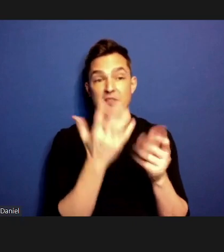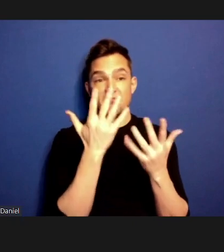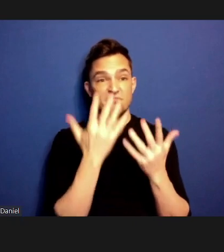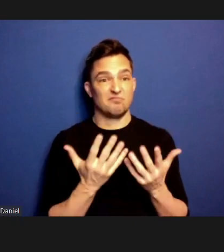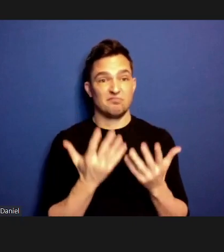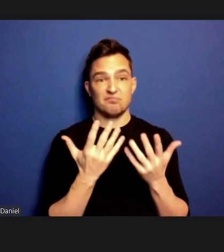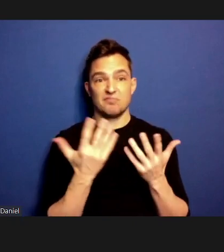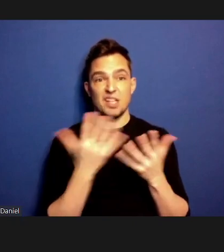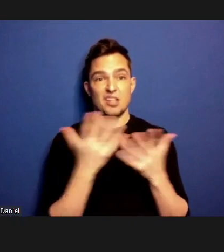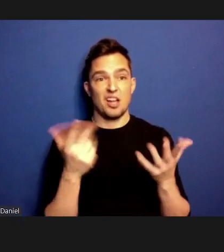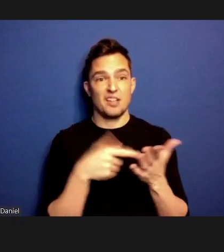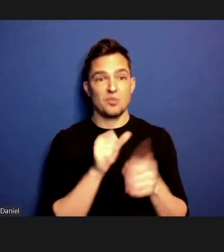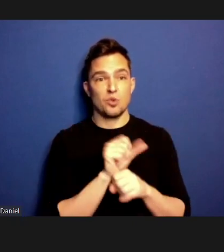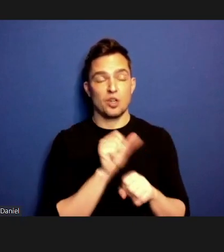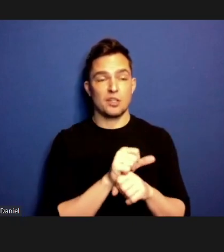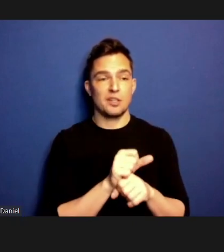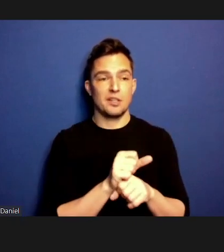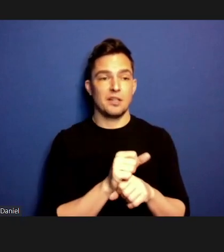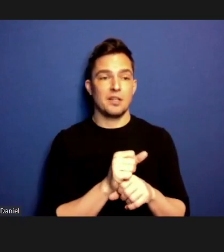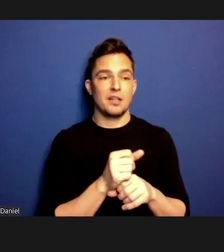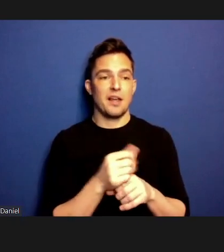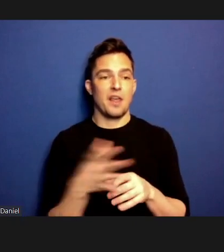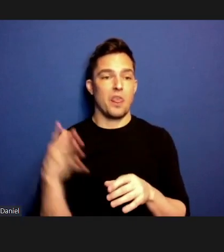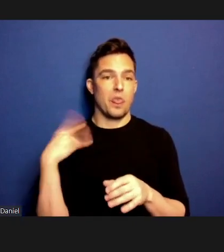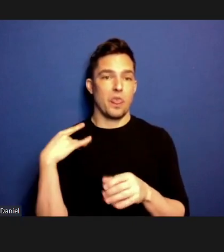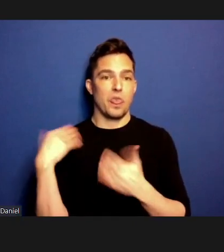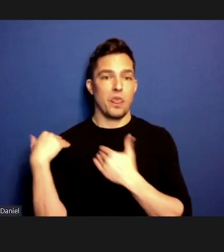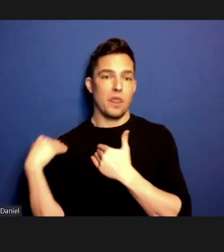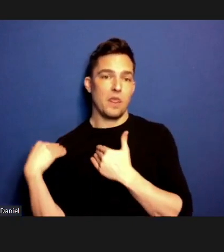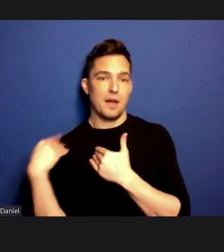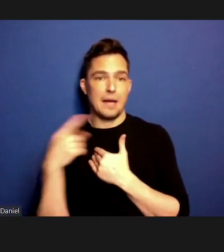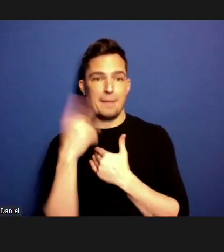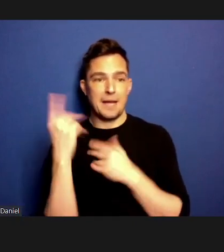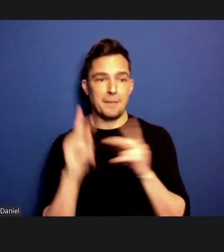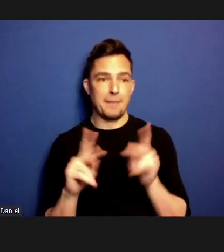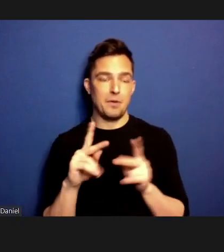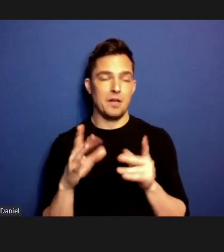on the back of black people. And I'll also highlight black women by and large. And so